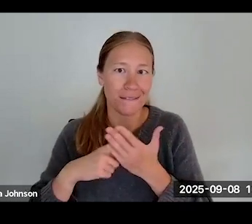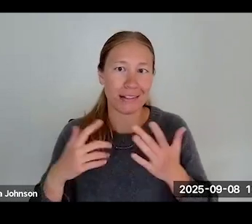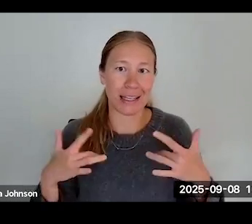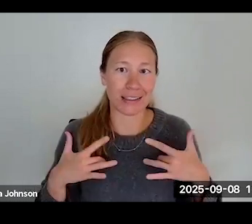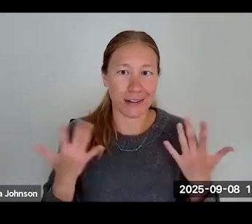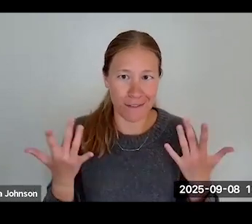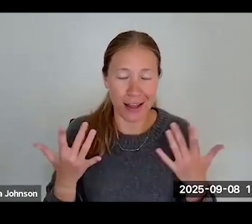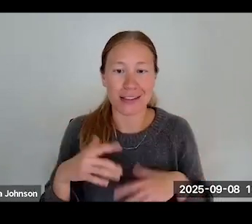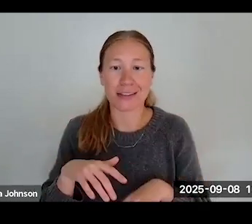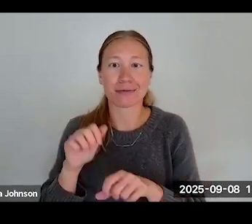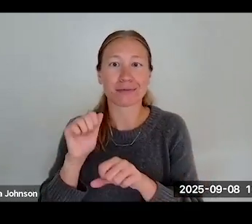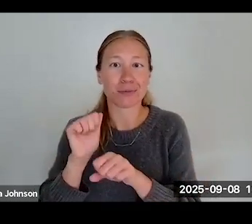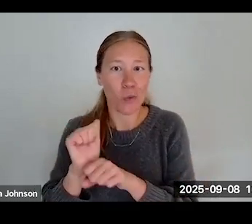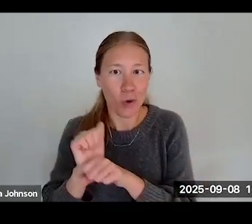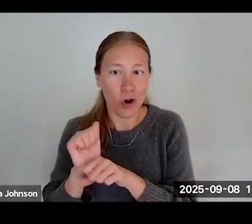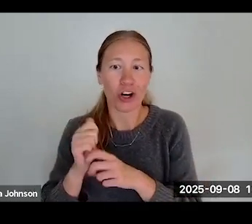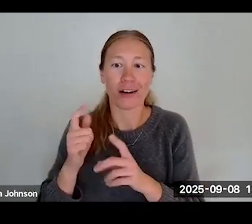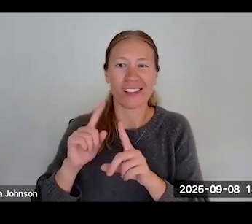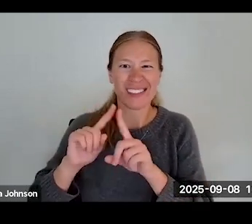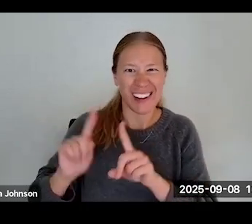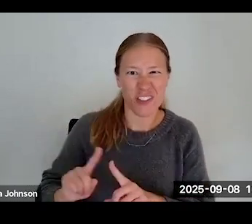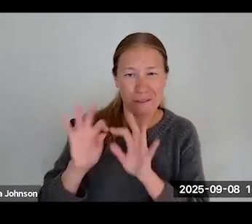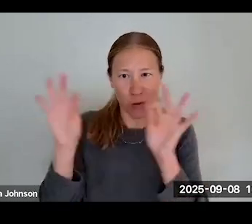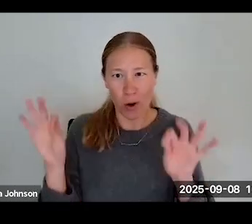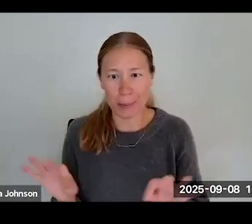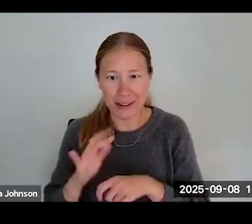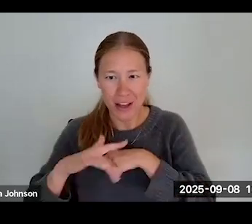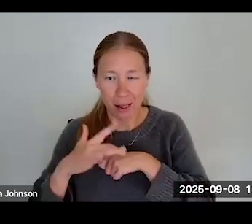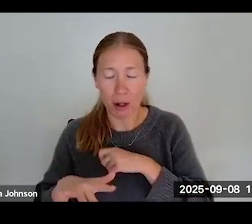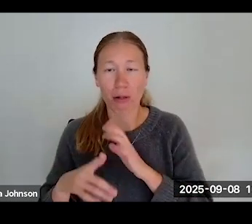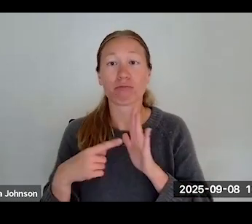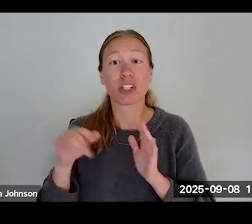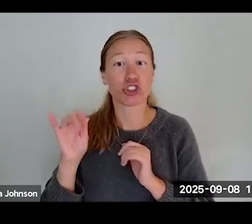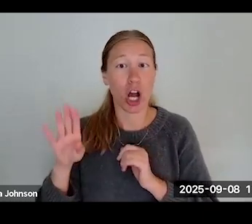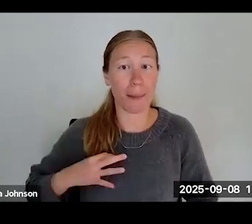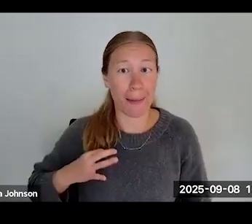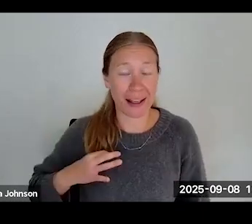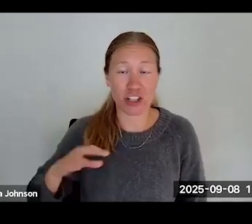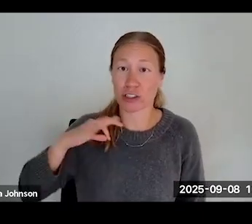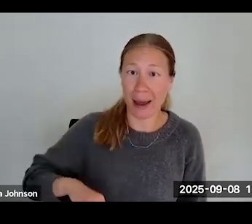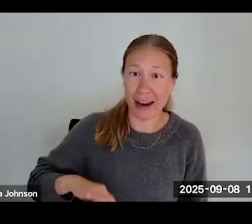employment portals and forms, such as our job applications or benefits applications,